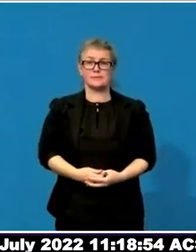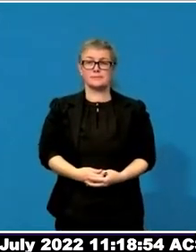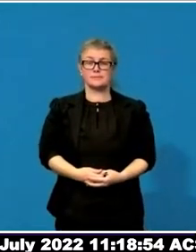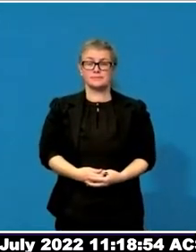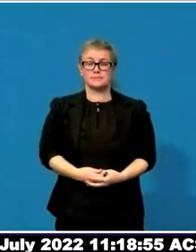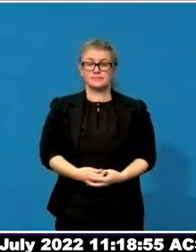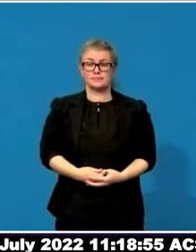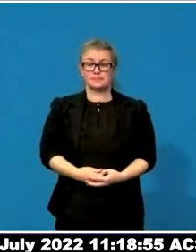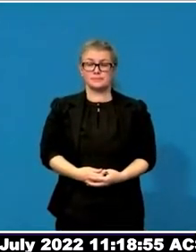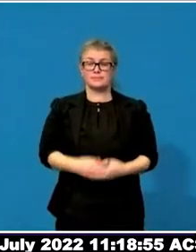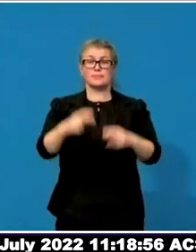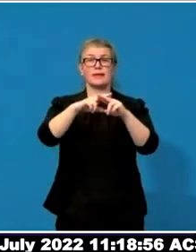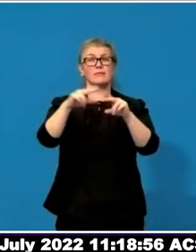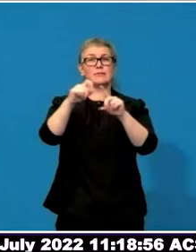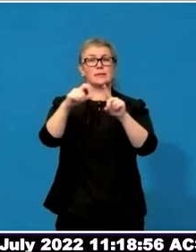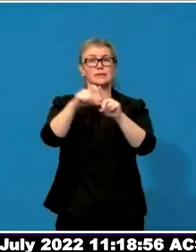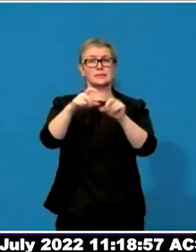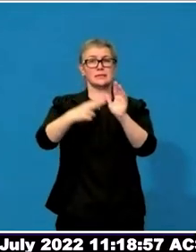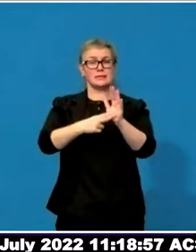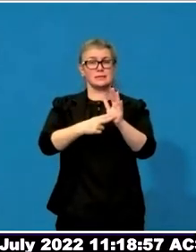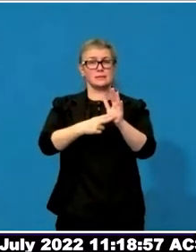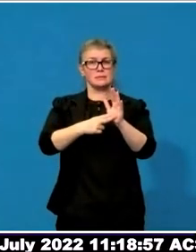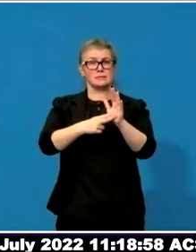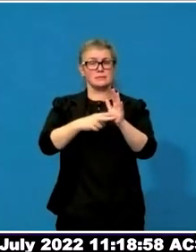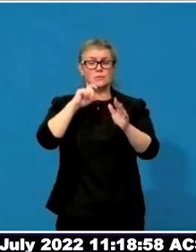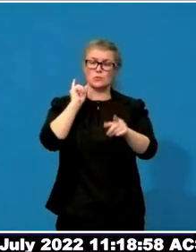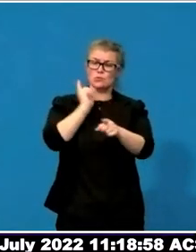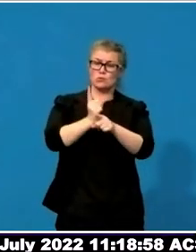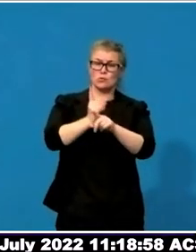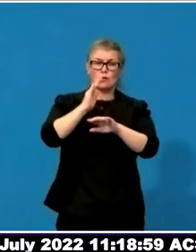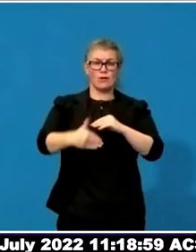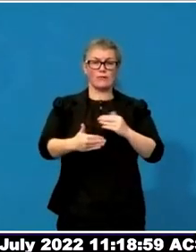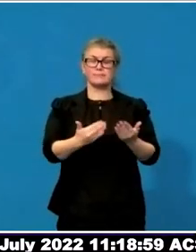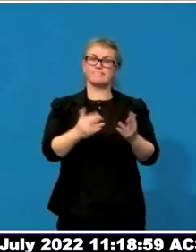FPDN will explain that this capacity building is a means of overcoming a number of